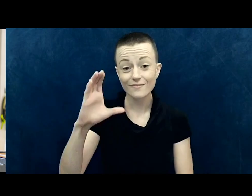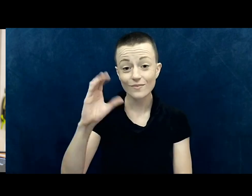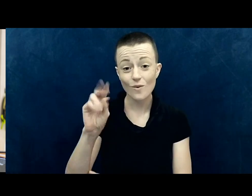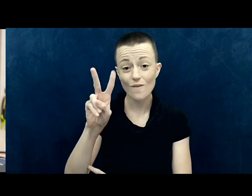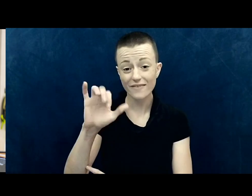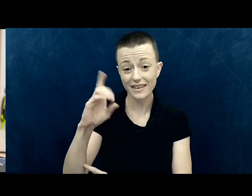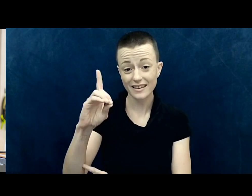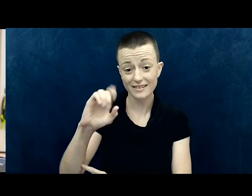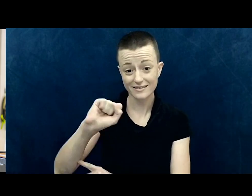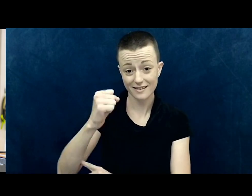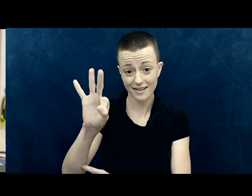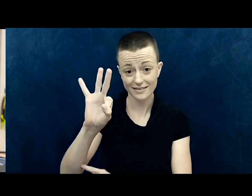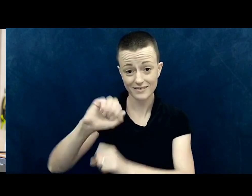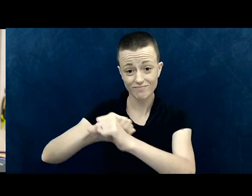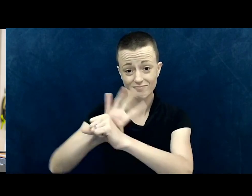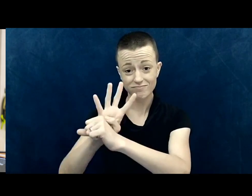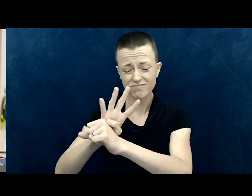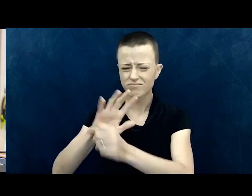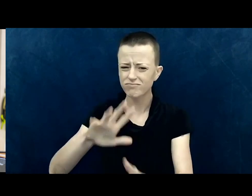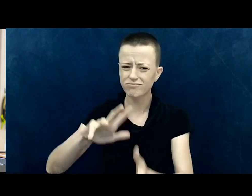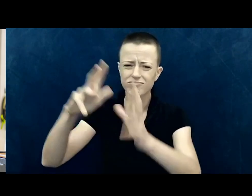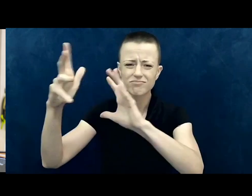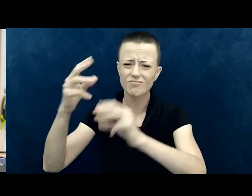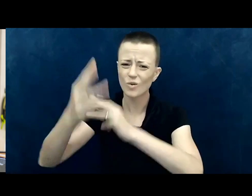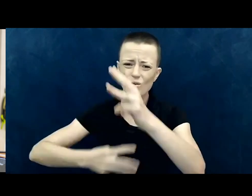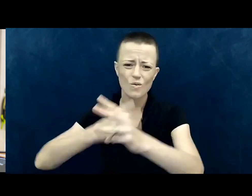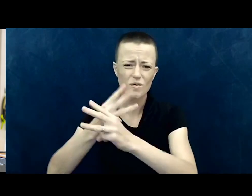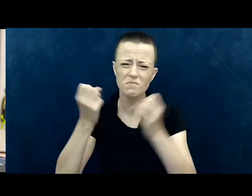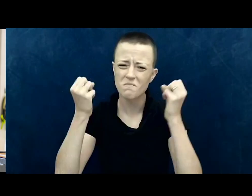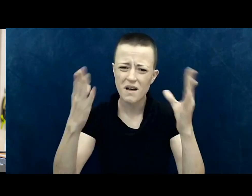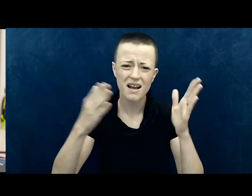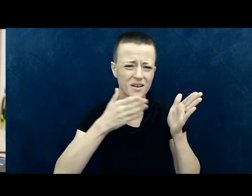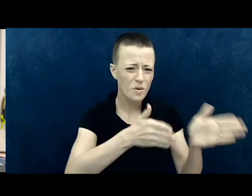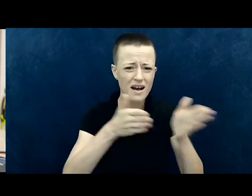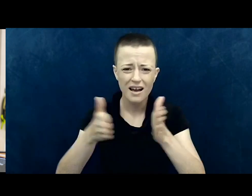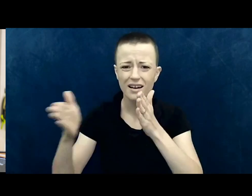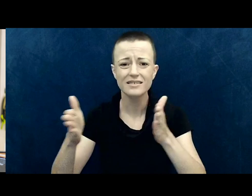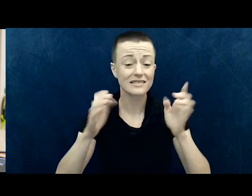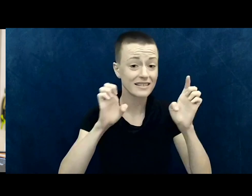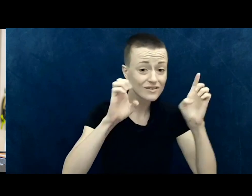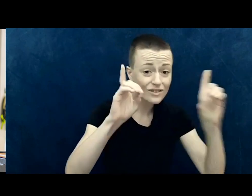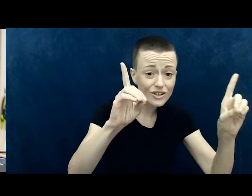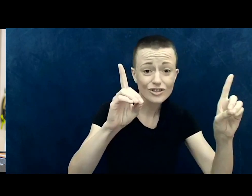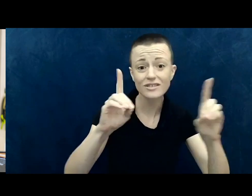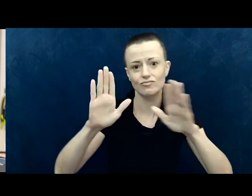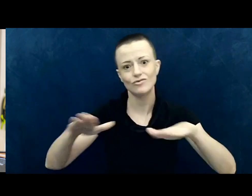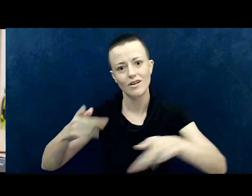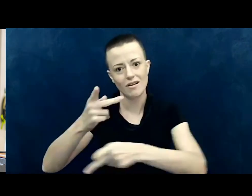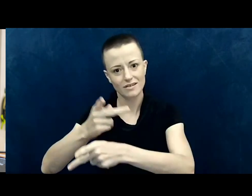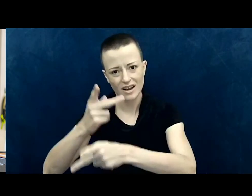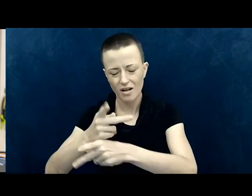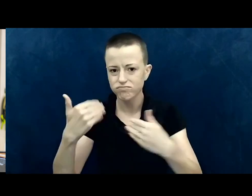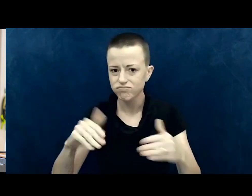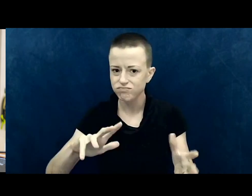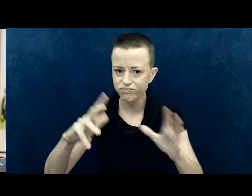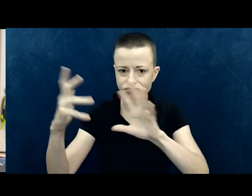Dr. Danielle Martin: COVID-19 has disrupted all of our worlds in so many ways including our education and child care services.